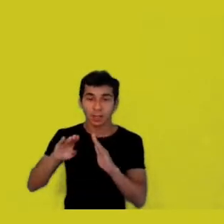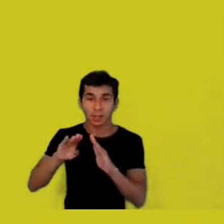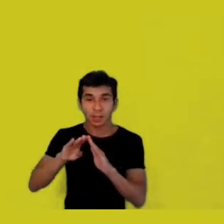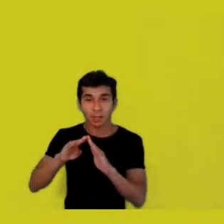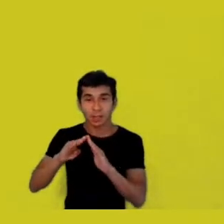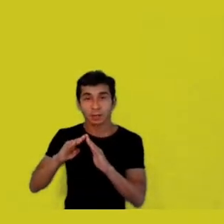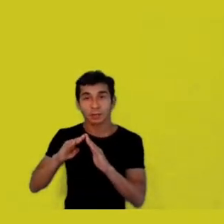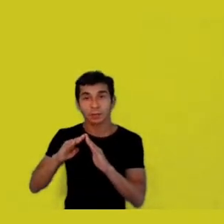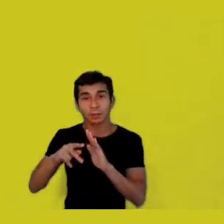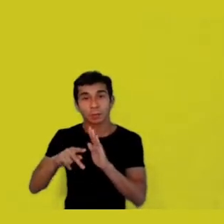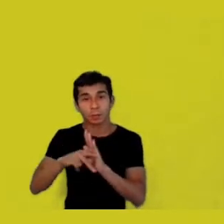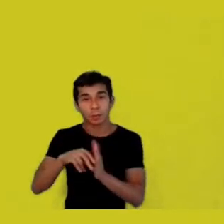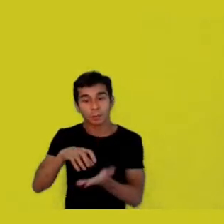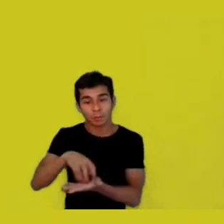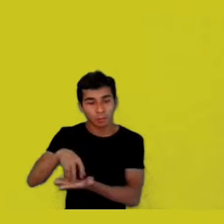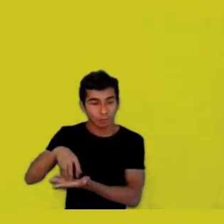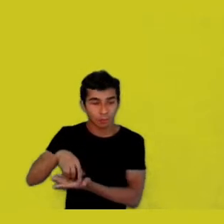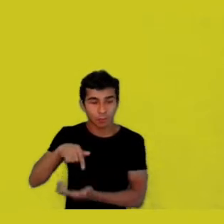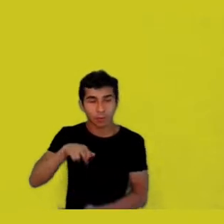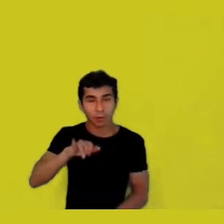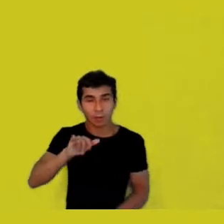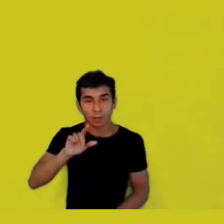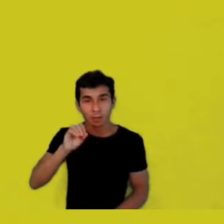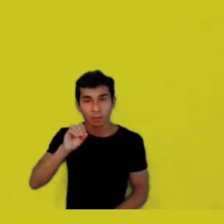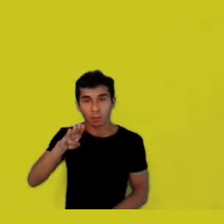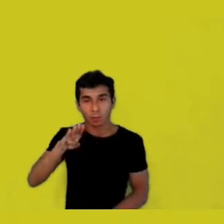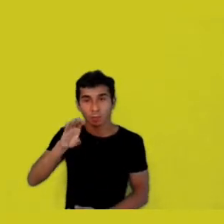a Candomblé yard,